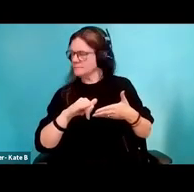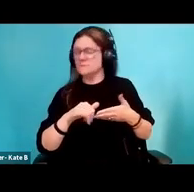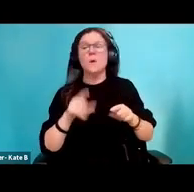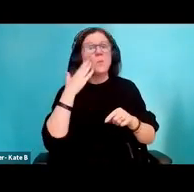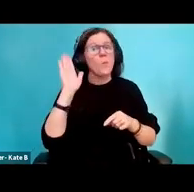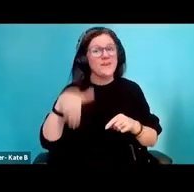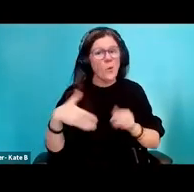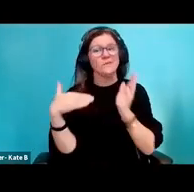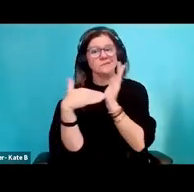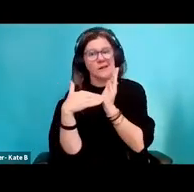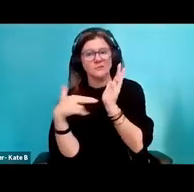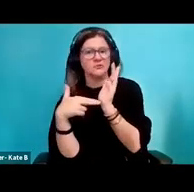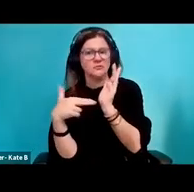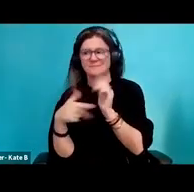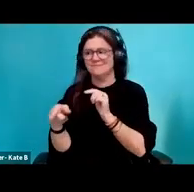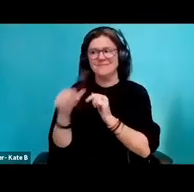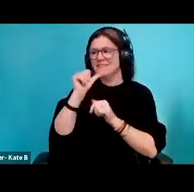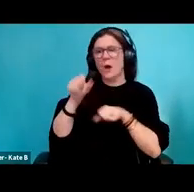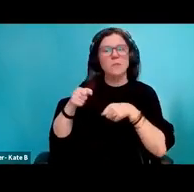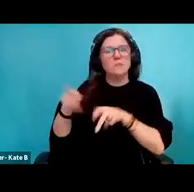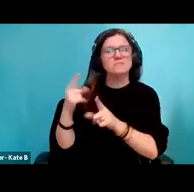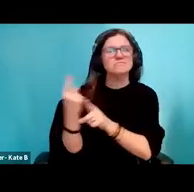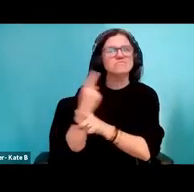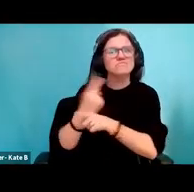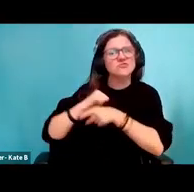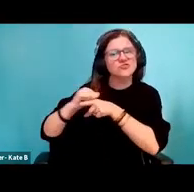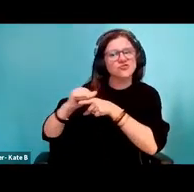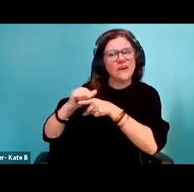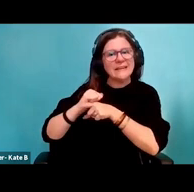providers are not given appropriate training in providing care to people with disabilities